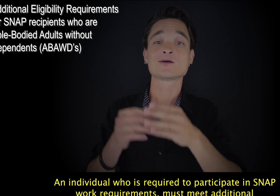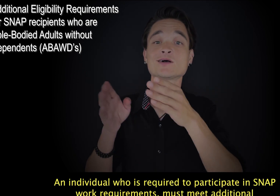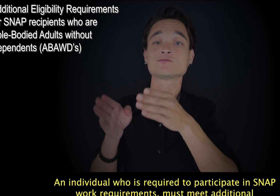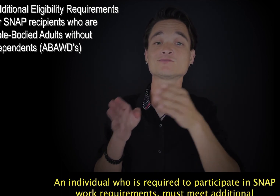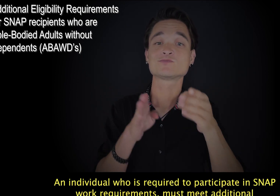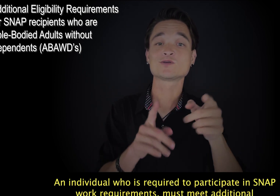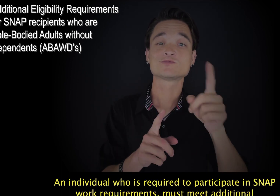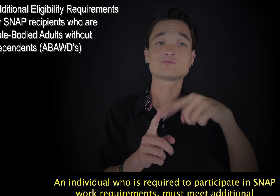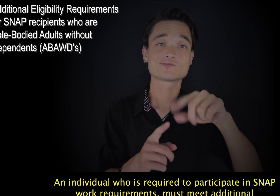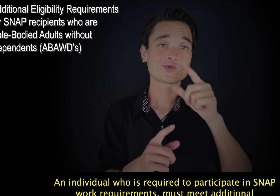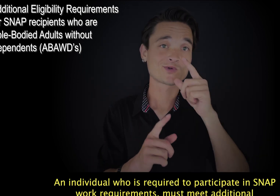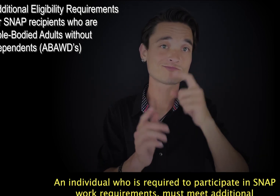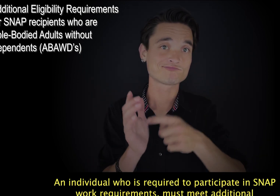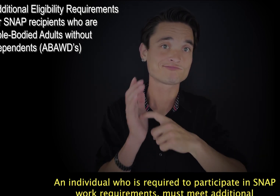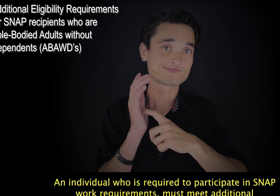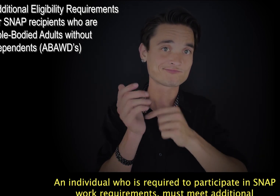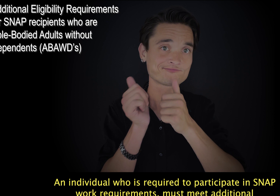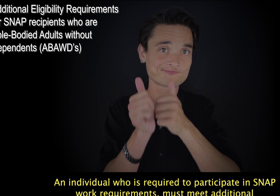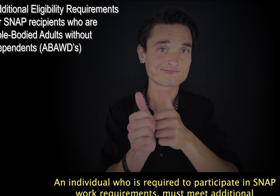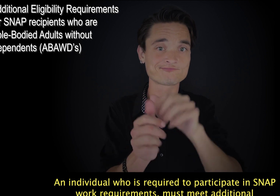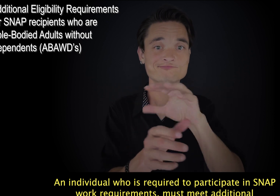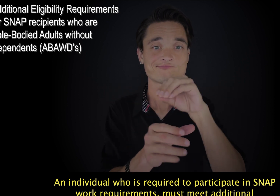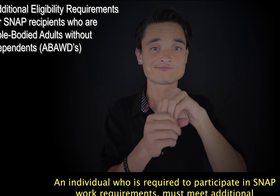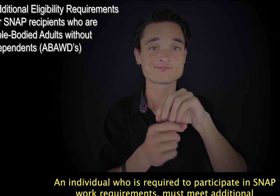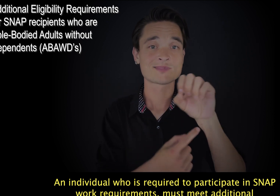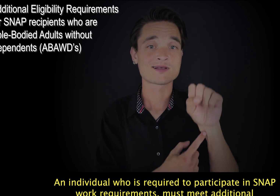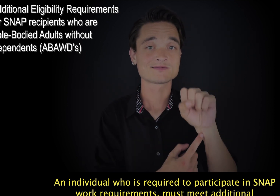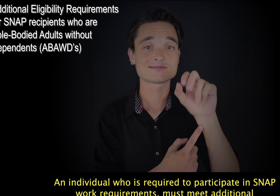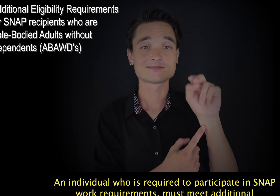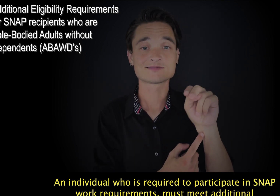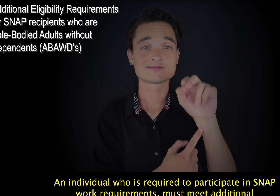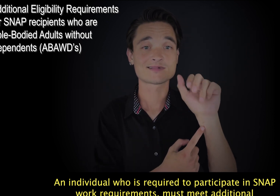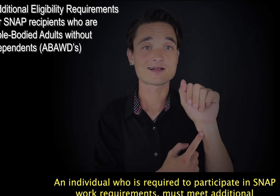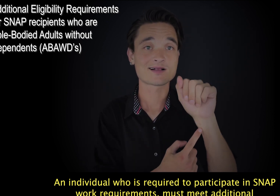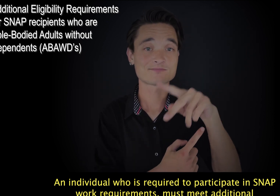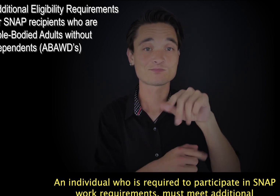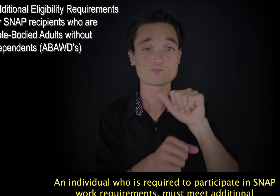An individual who is required to participate in SNAP work requirements, must meet additional